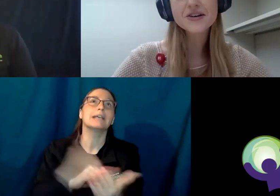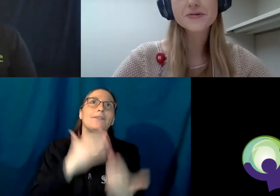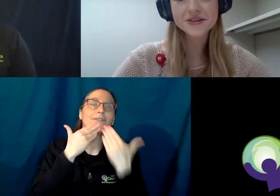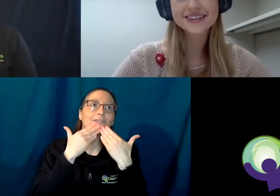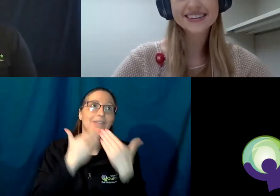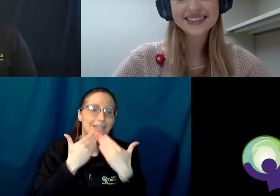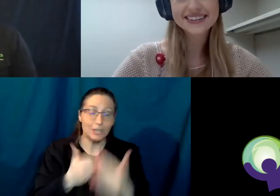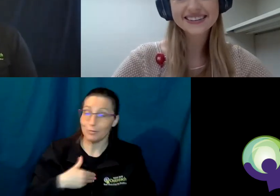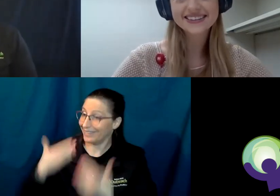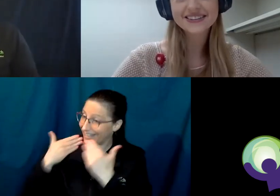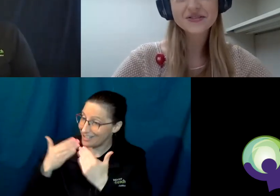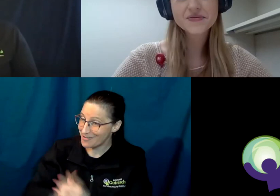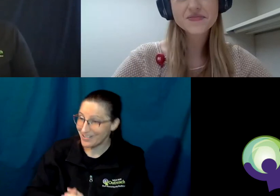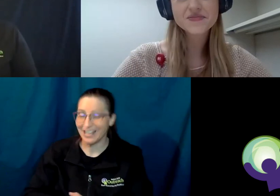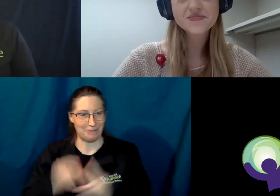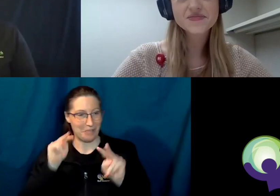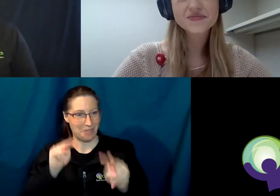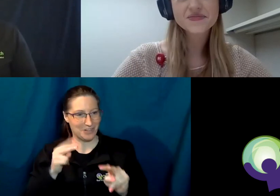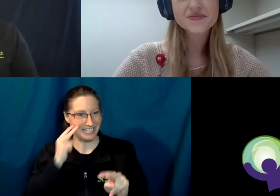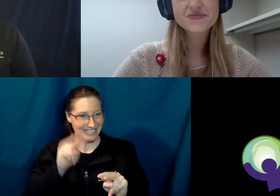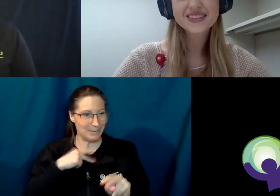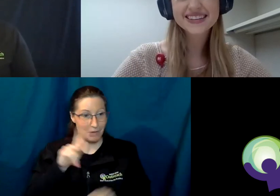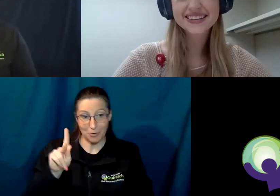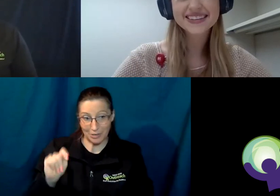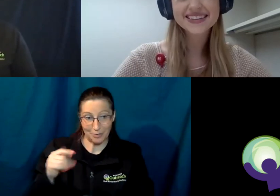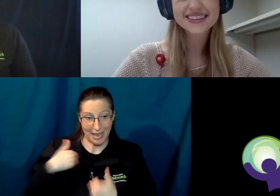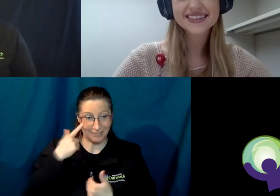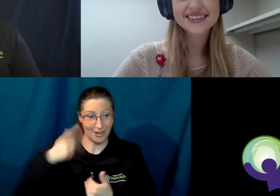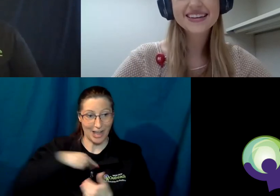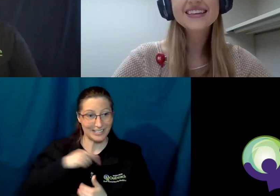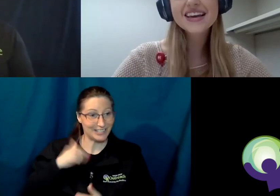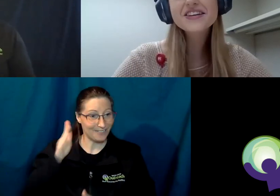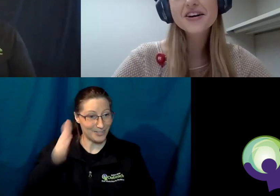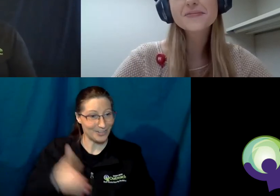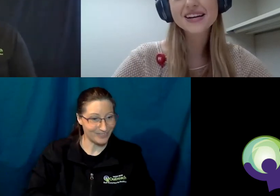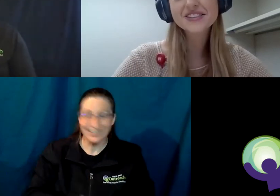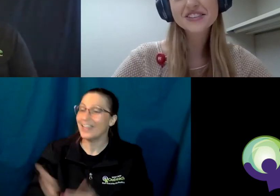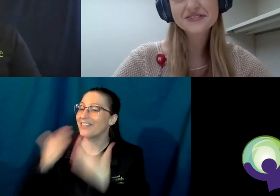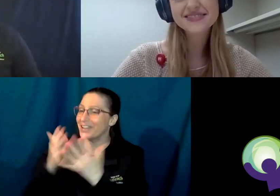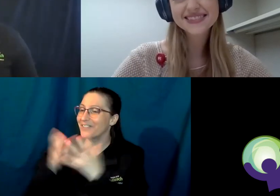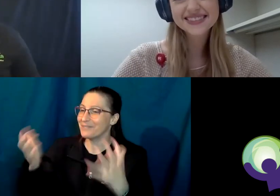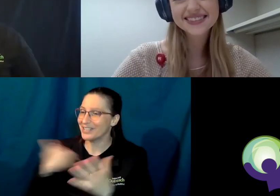and we'll look forward to seeing what Kwik Trip has for us in the future. Jordenne: Thank you very much.